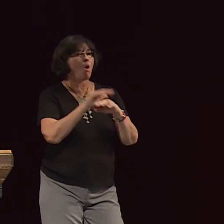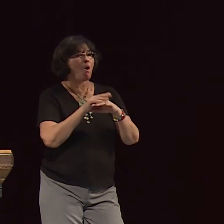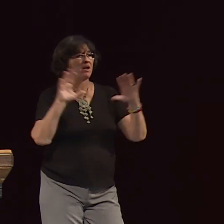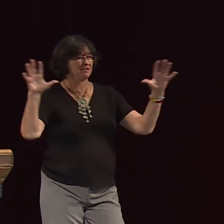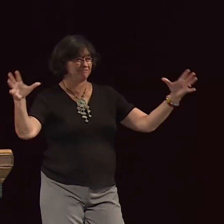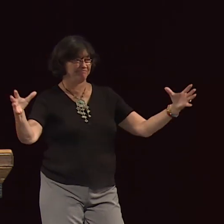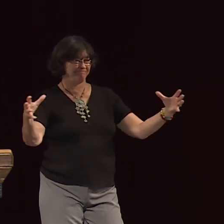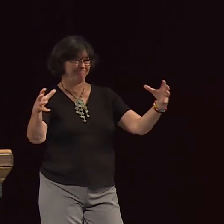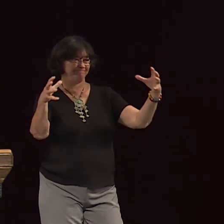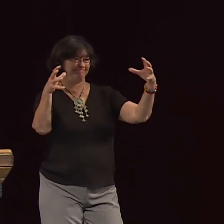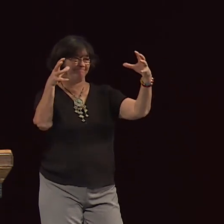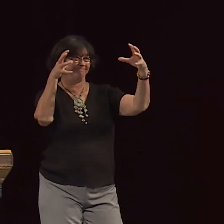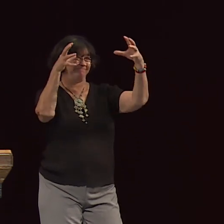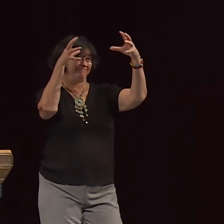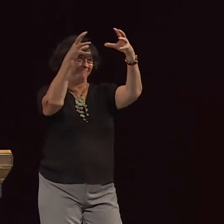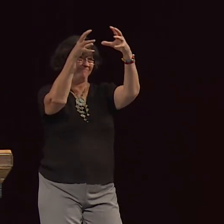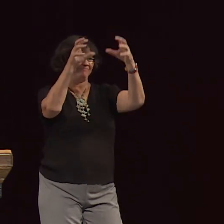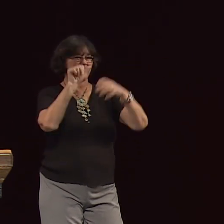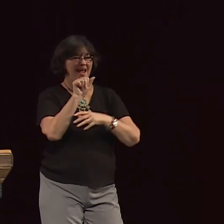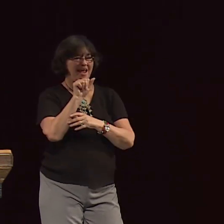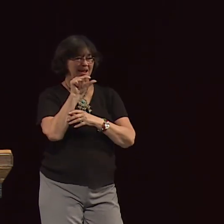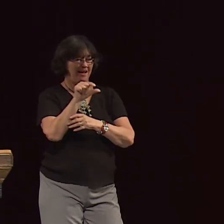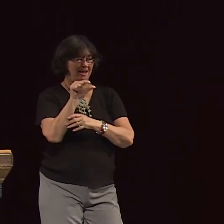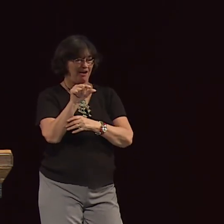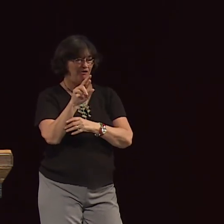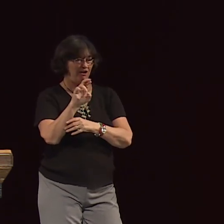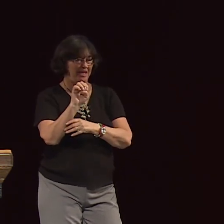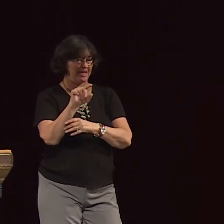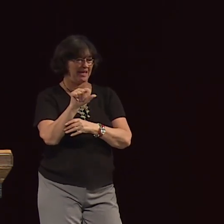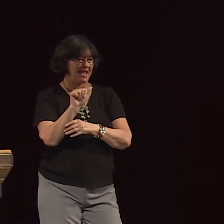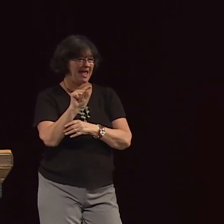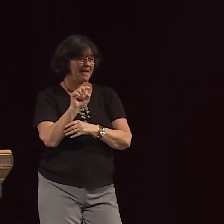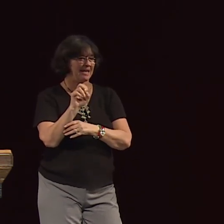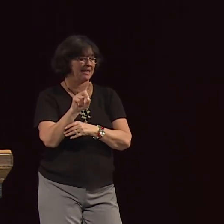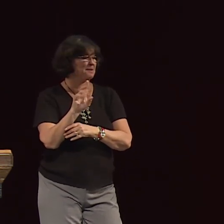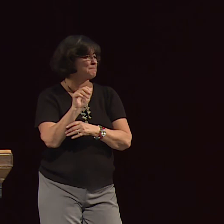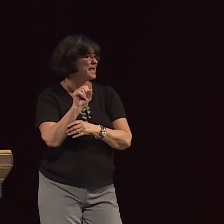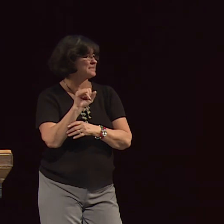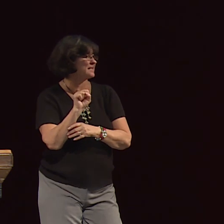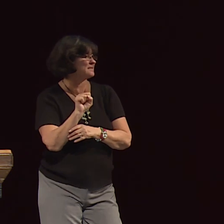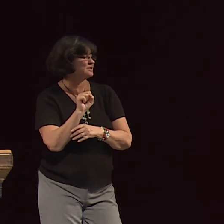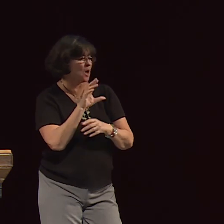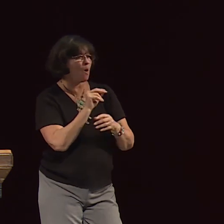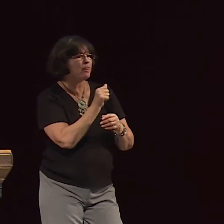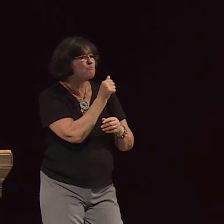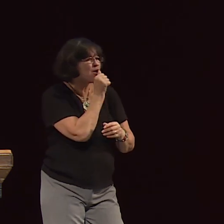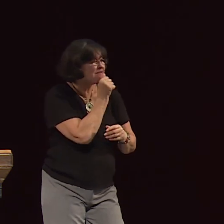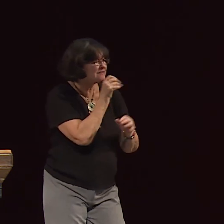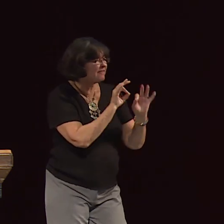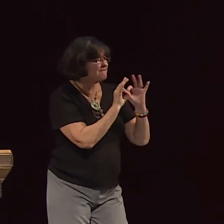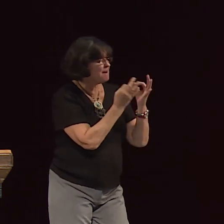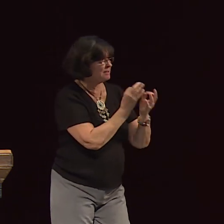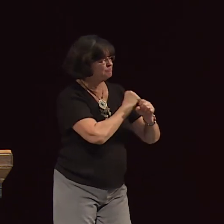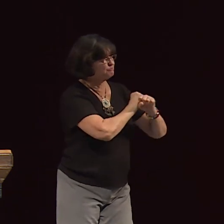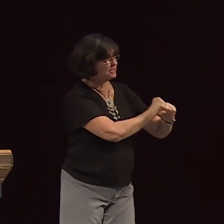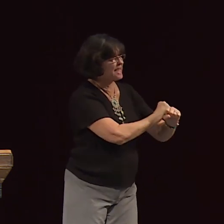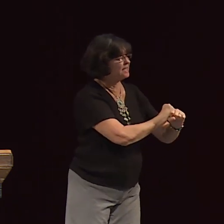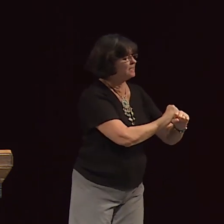and then reporting to the state. And so it's gonna take a while for us to aggregate all of this data, um...the...